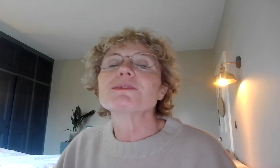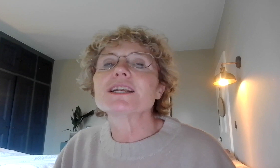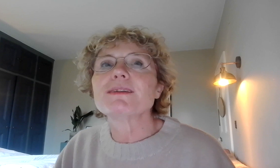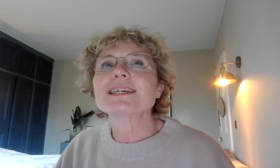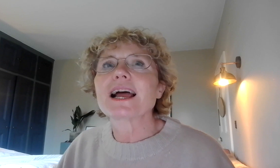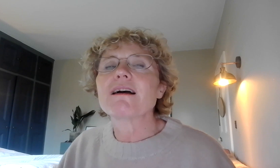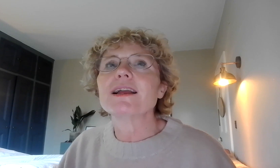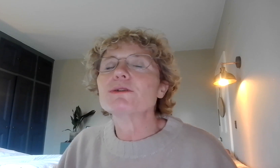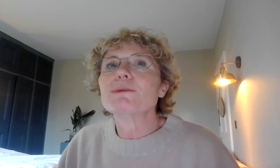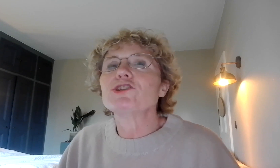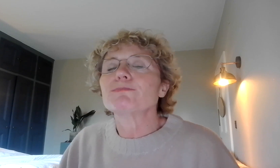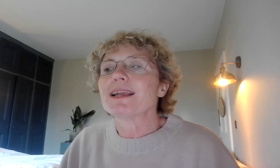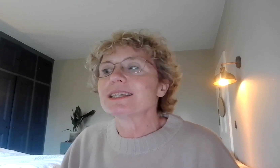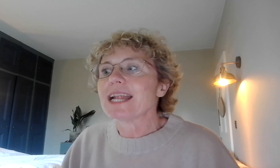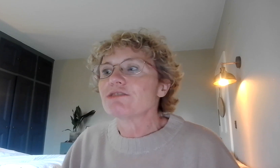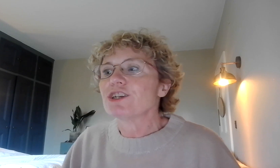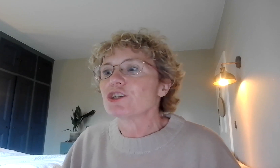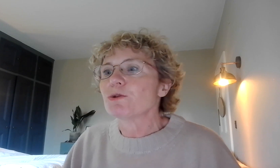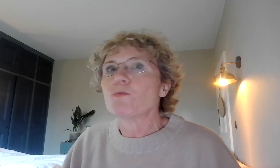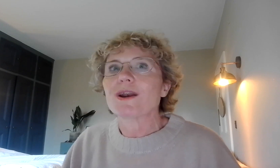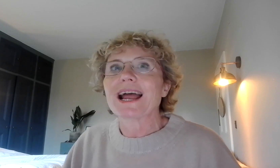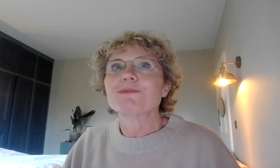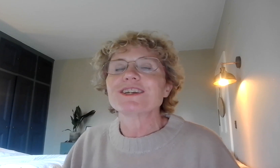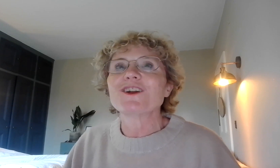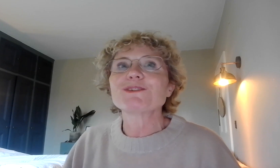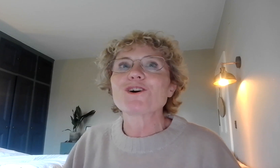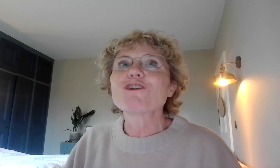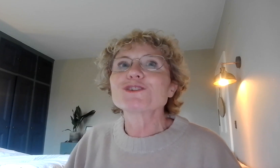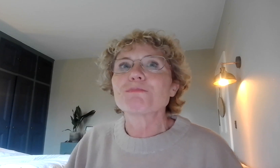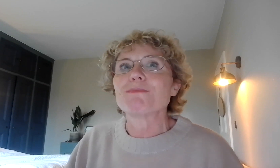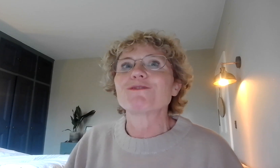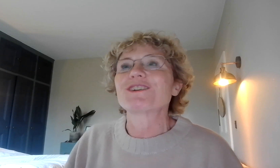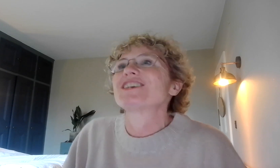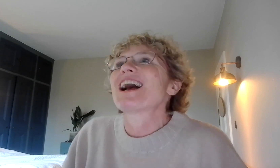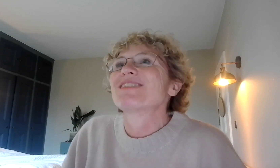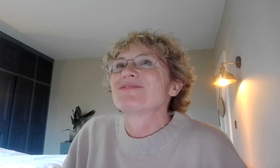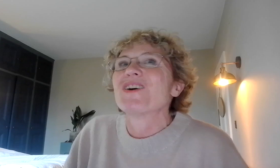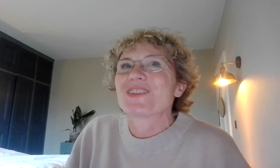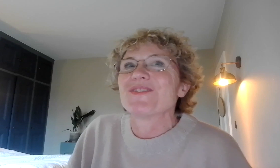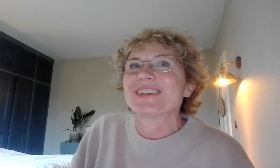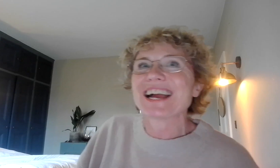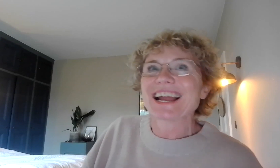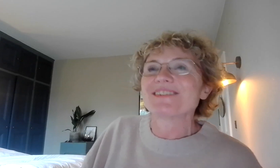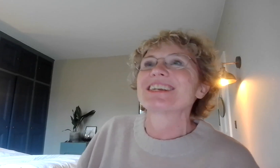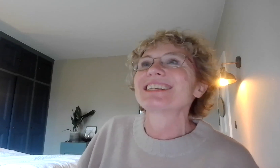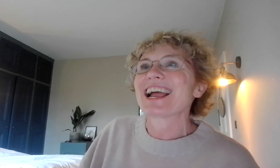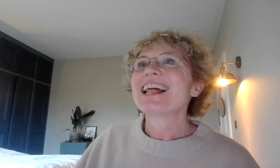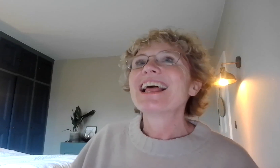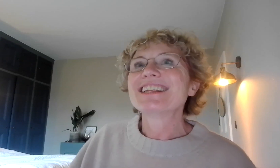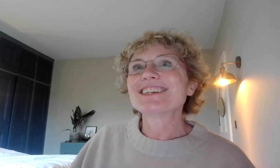Someone said to me like, "It just makes sense for it just to be all one language," and they almost got cross at people for just having one sign language and it's like,